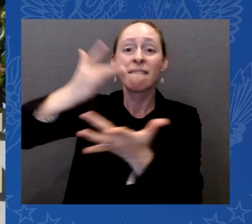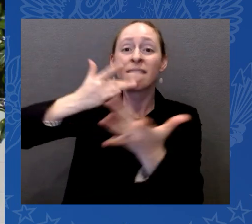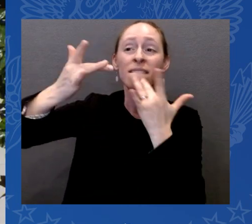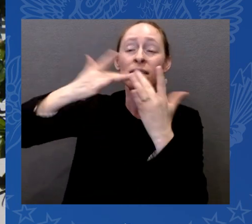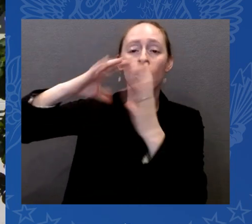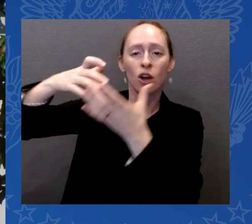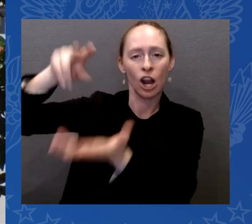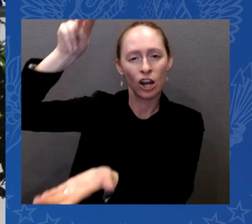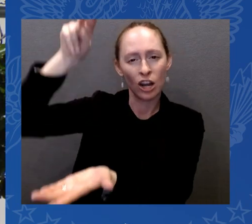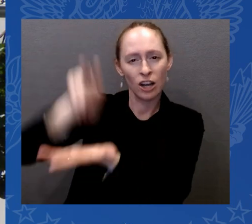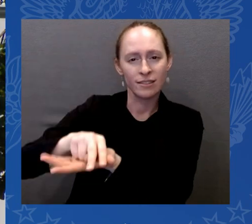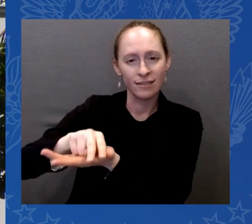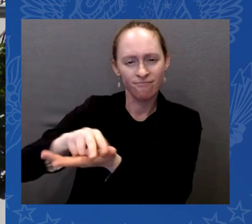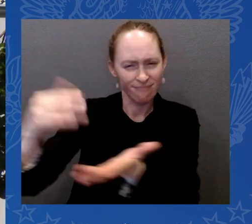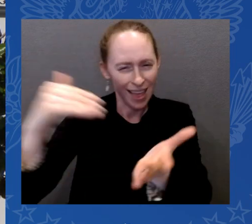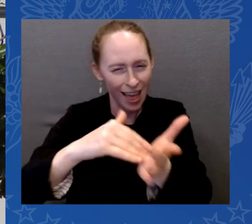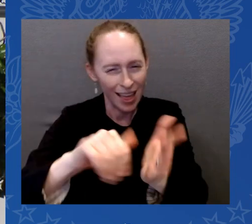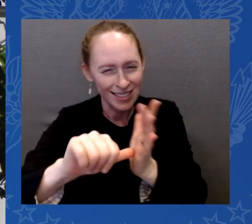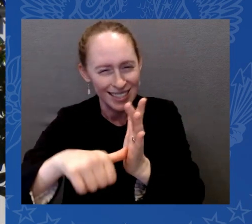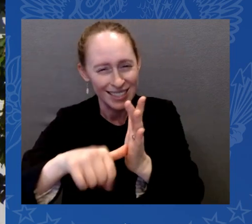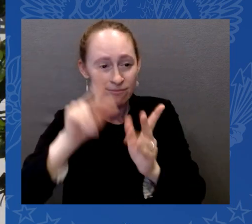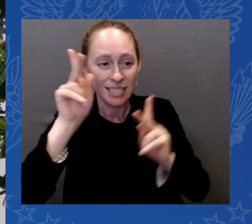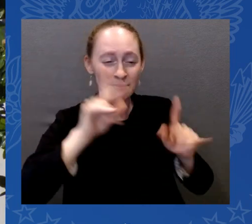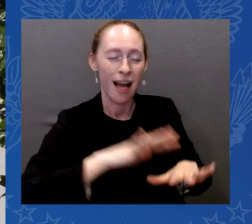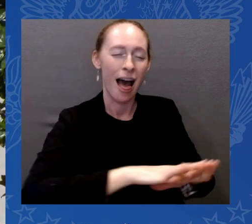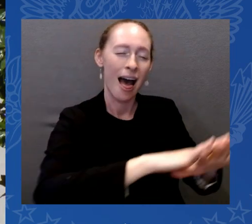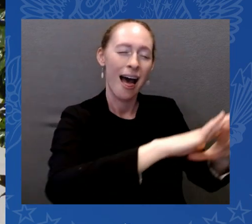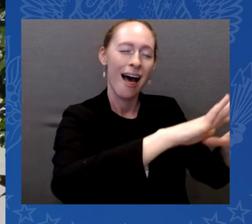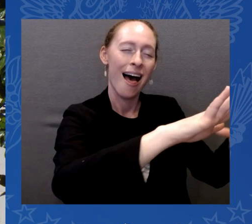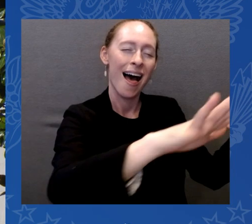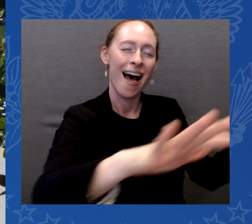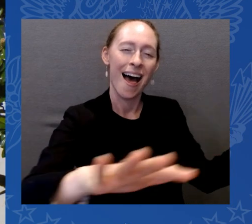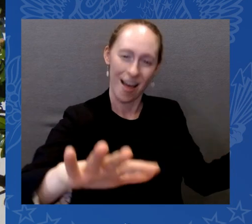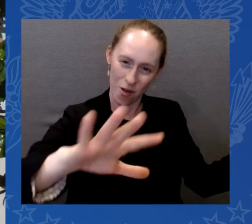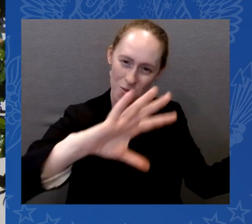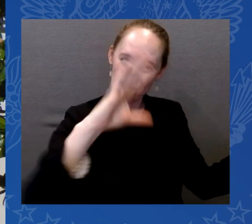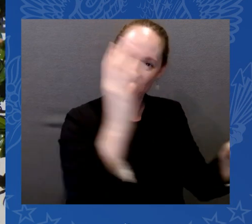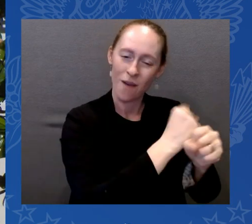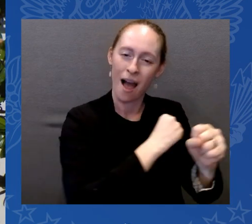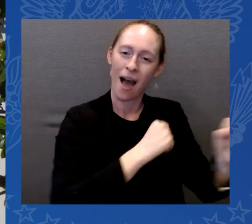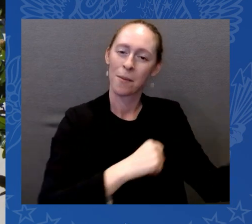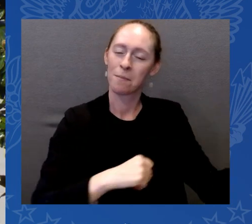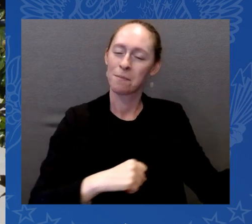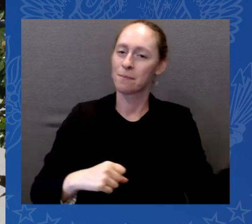Folks, we're going to lower prescription drug costs, lower health insurance costs,